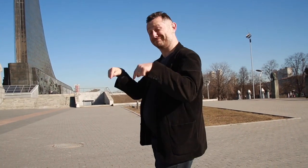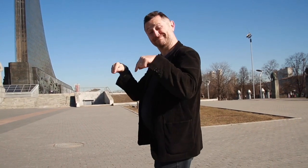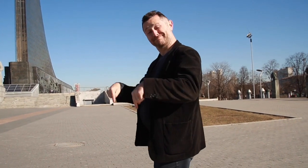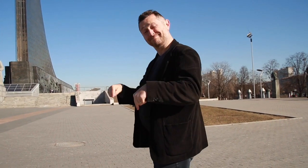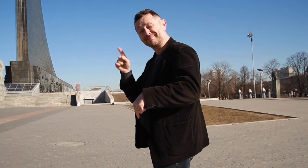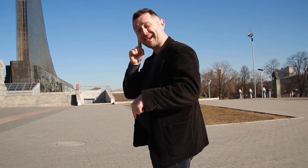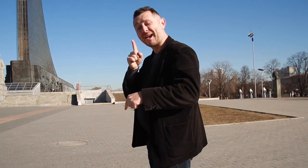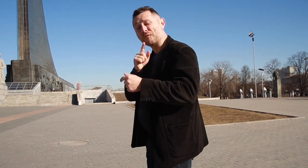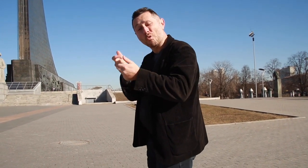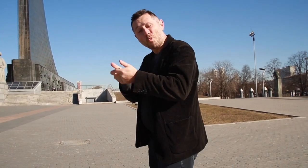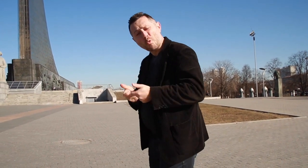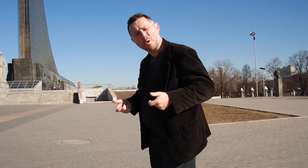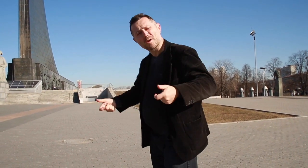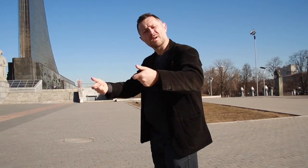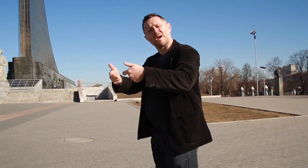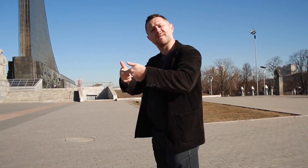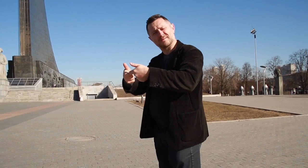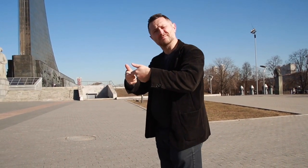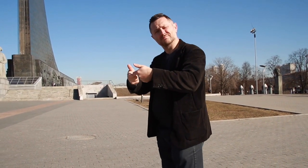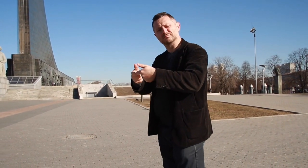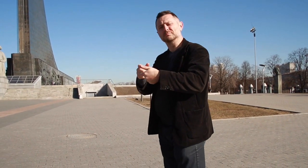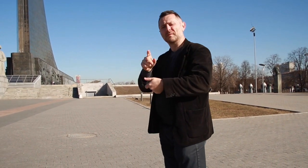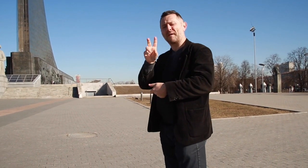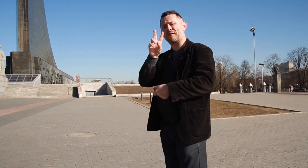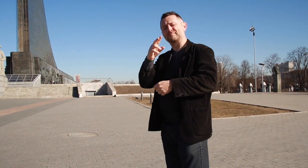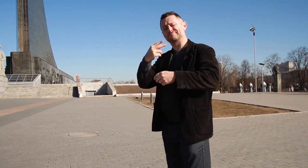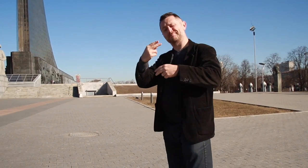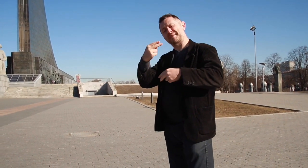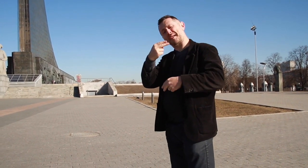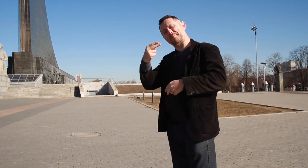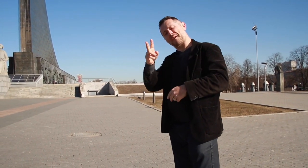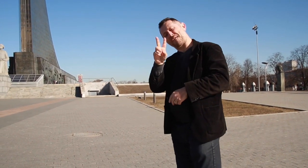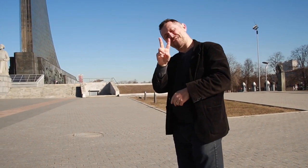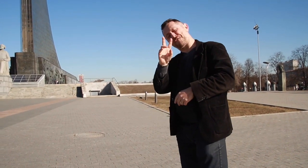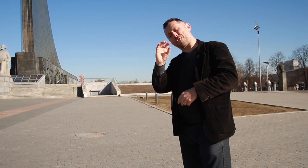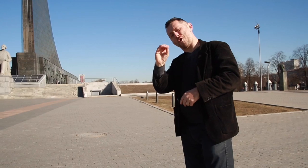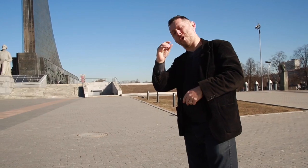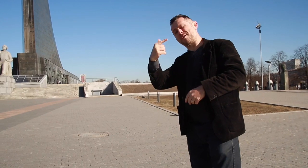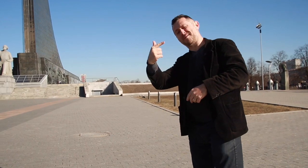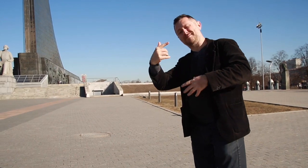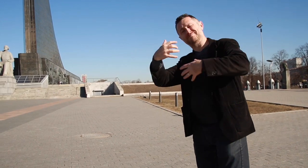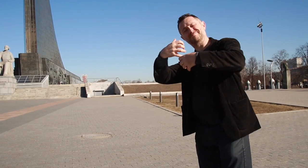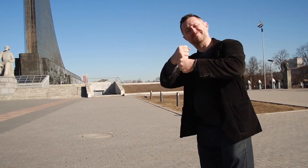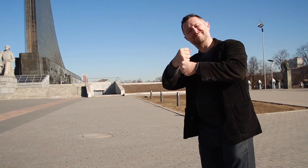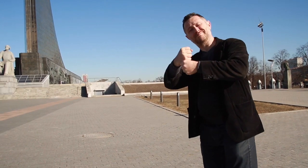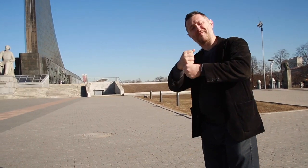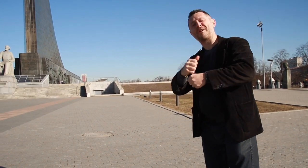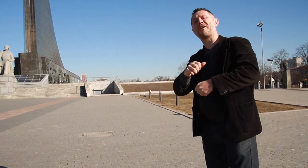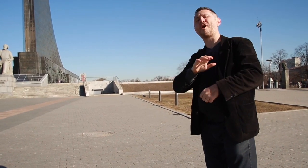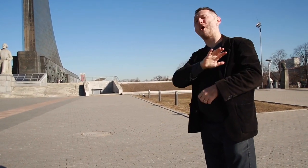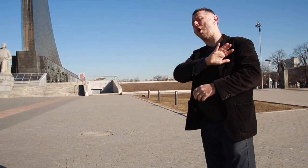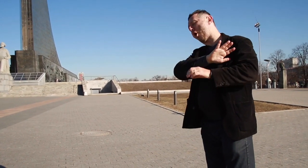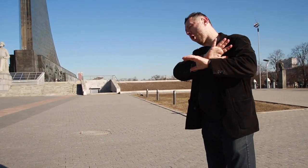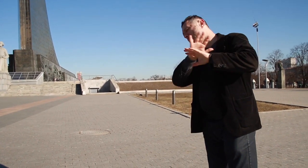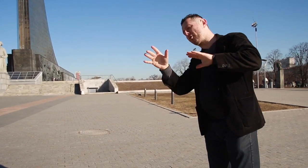when word reached him, he was excited and became a member. Tsiolkovsky held onto his membership